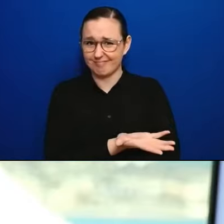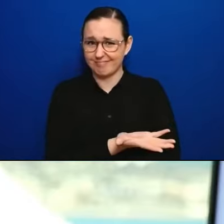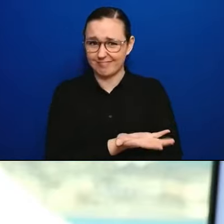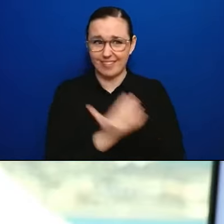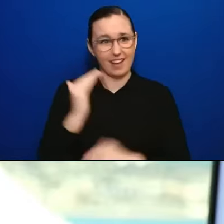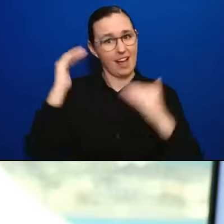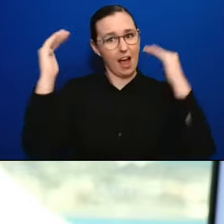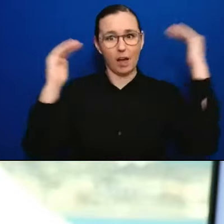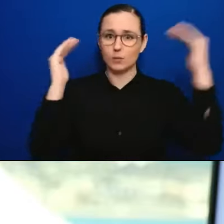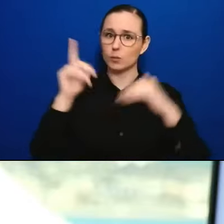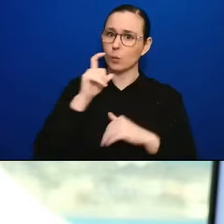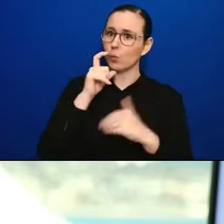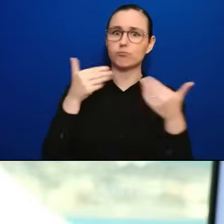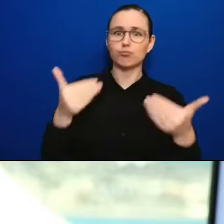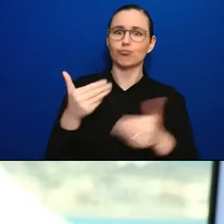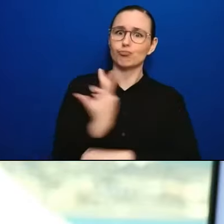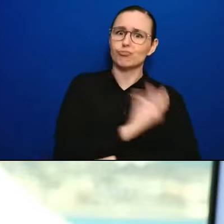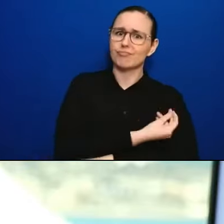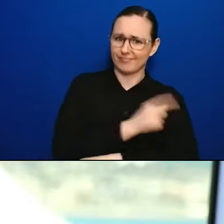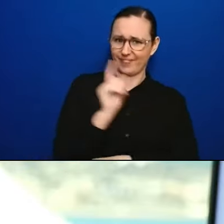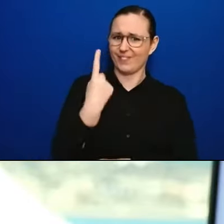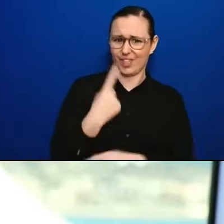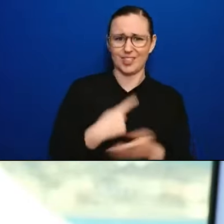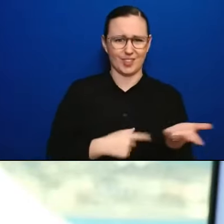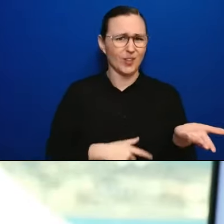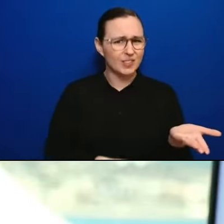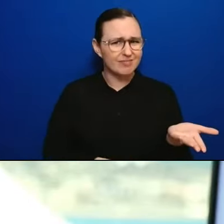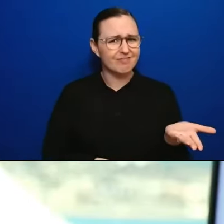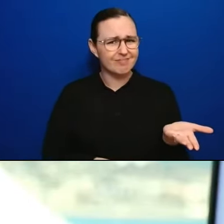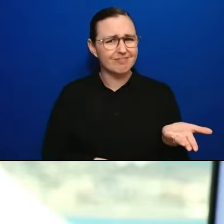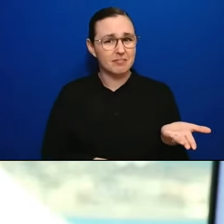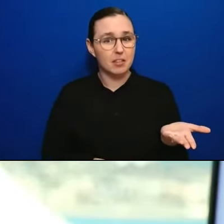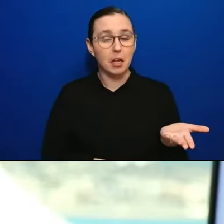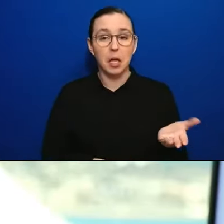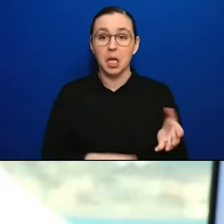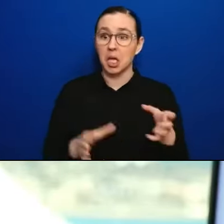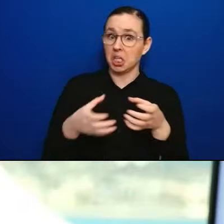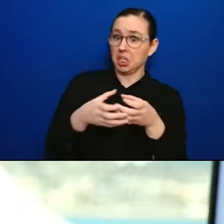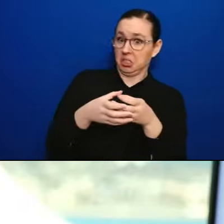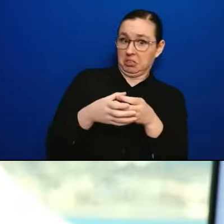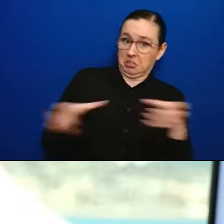93.1% of people who have received their first dose immunization of adults who have